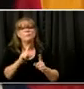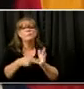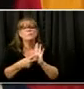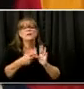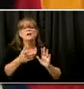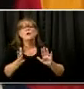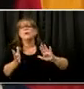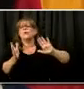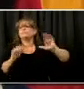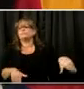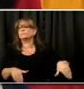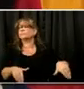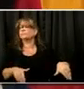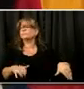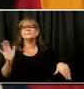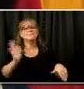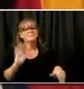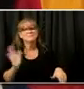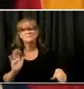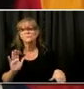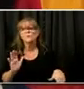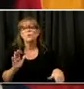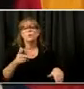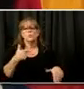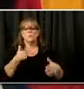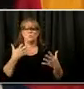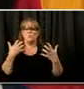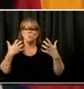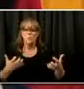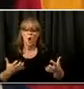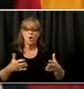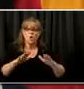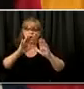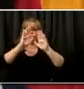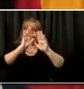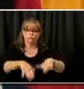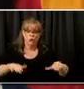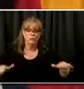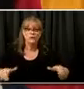prevent as much continuity as possible through their educational environment i serve as the